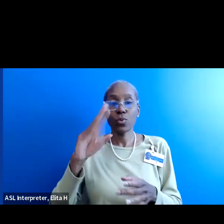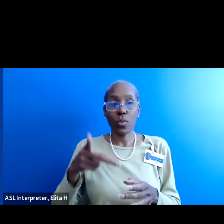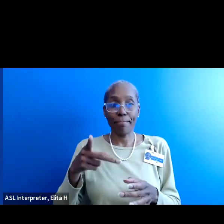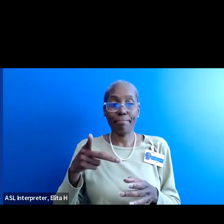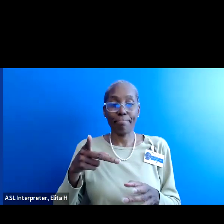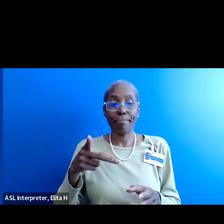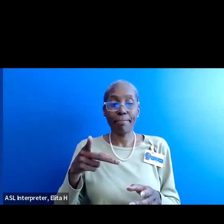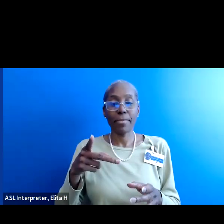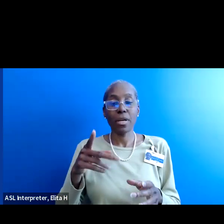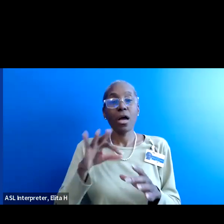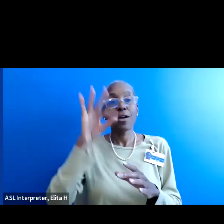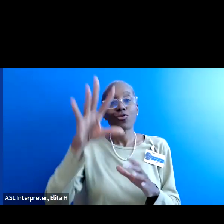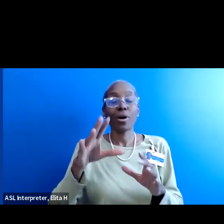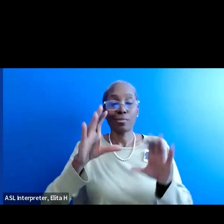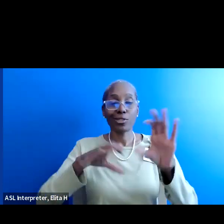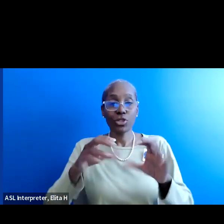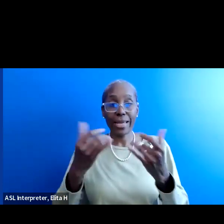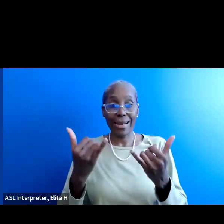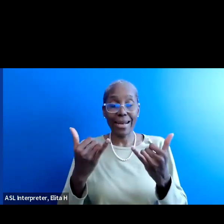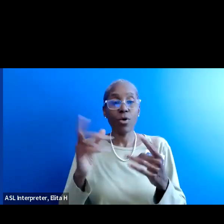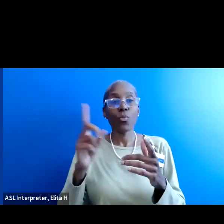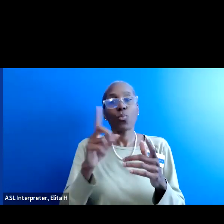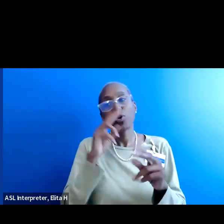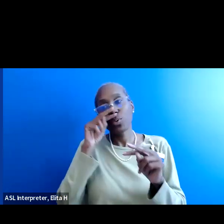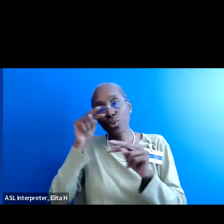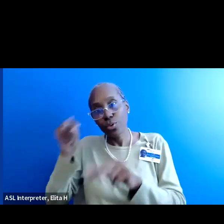And what I dropped in the chat just now is where you can find legal help.